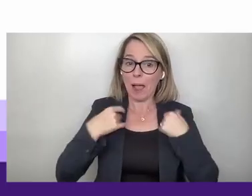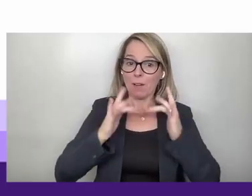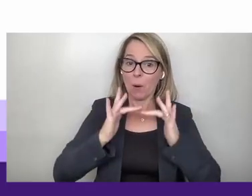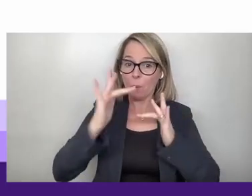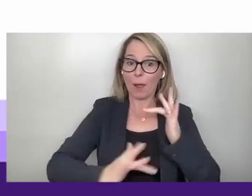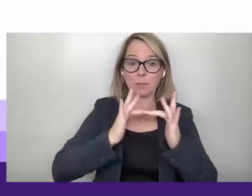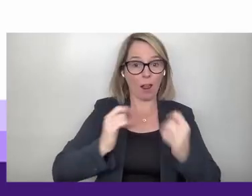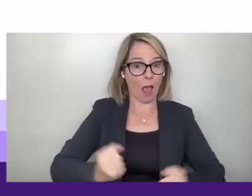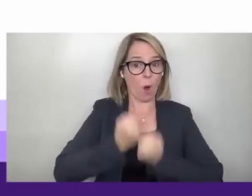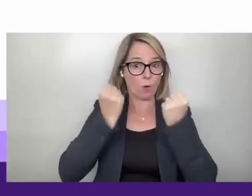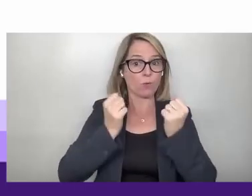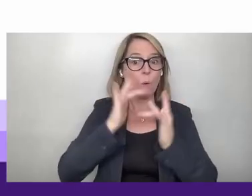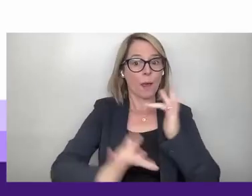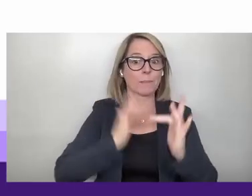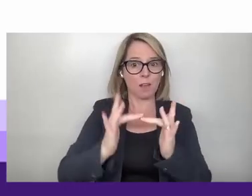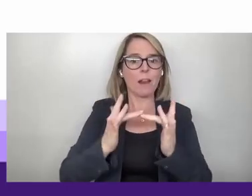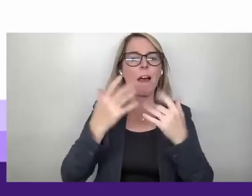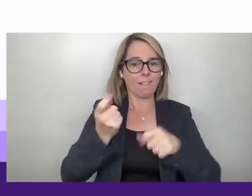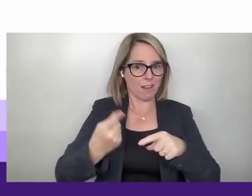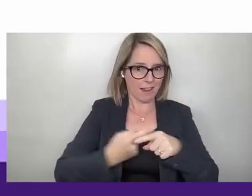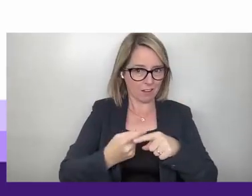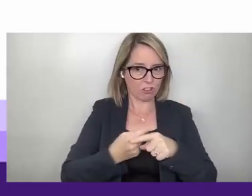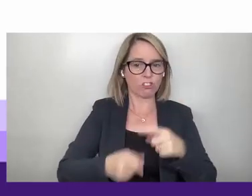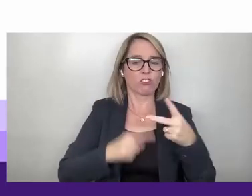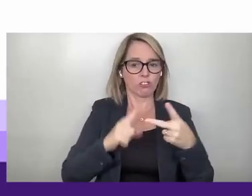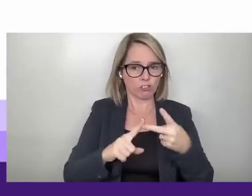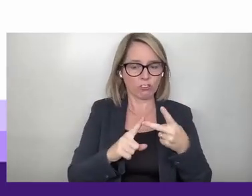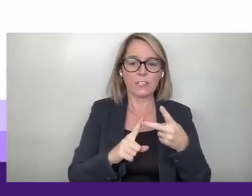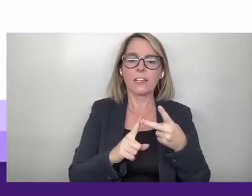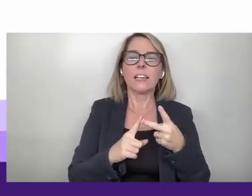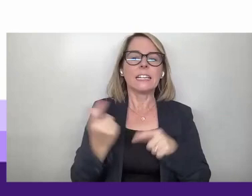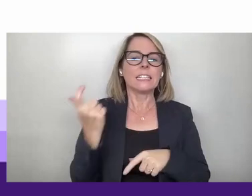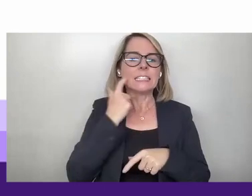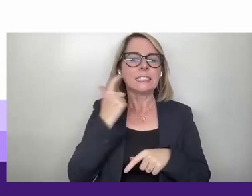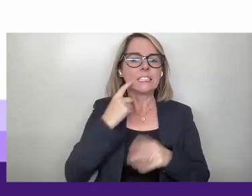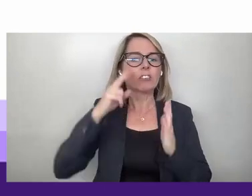and this website is in plain English and has an Easy Read version, so you can see